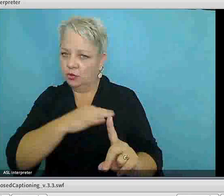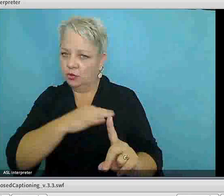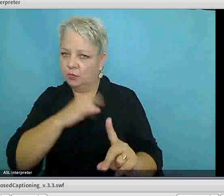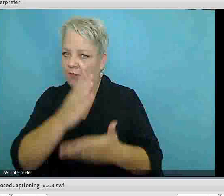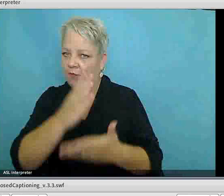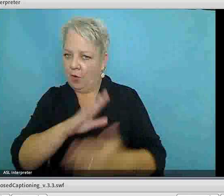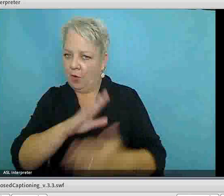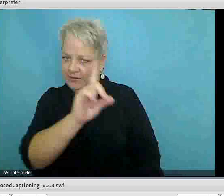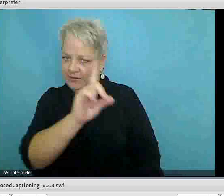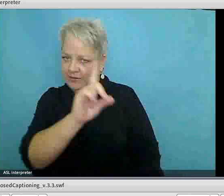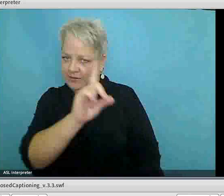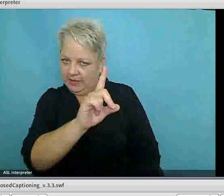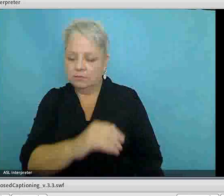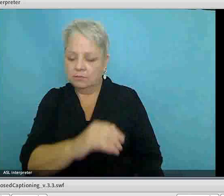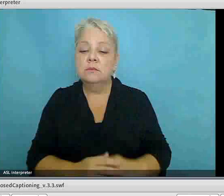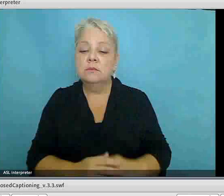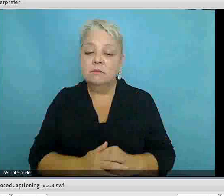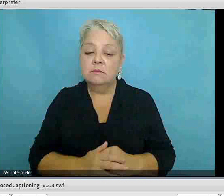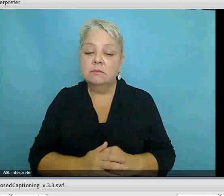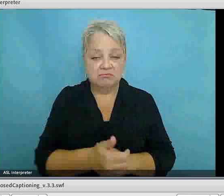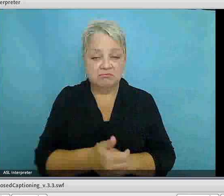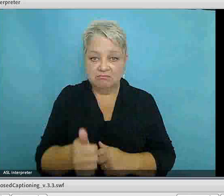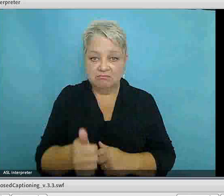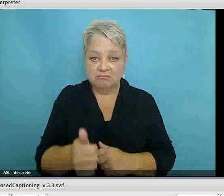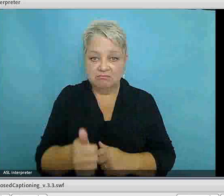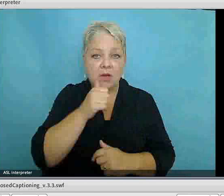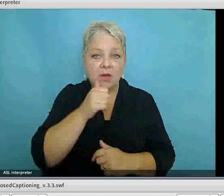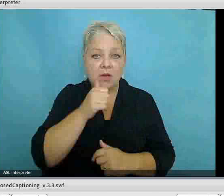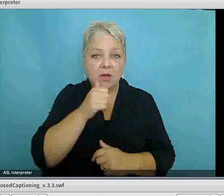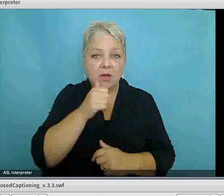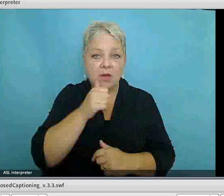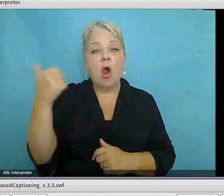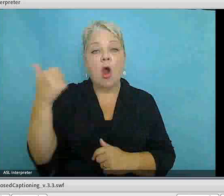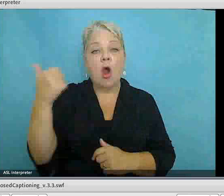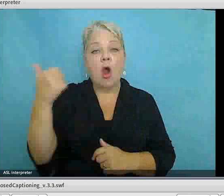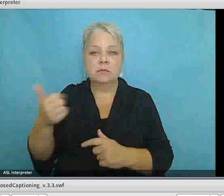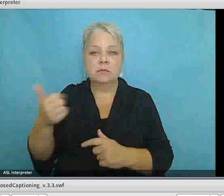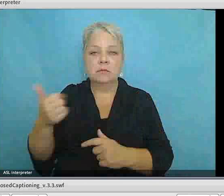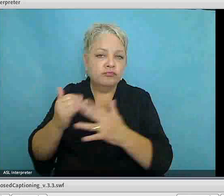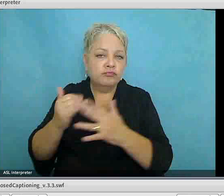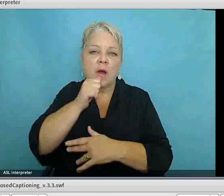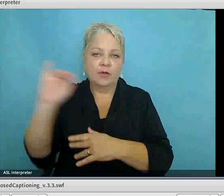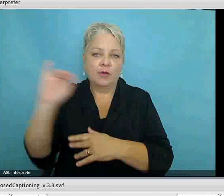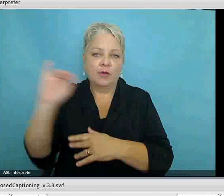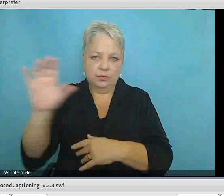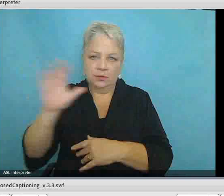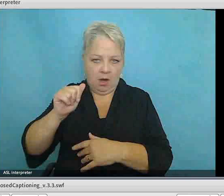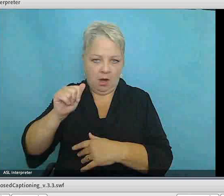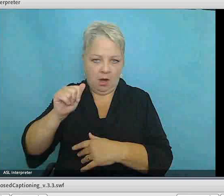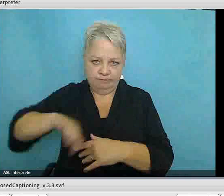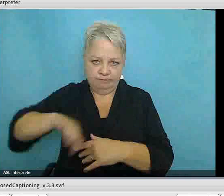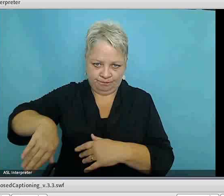They would not have other comprehensive insurance, like private health insurance, so what we're